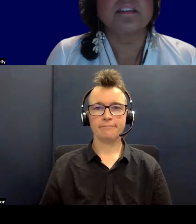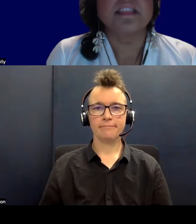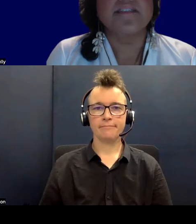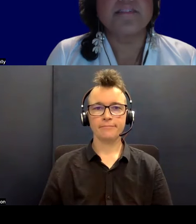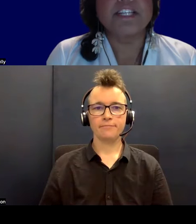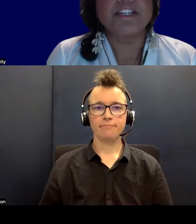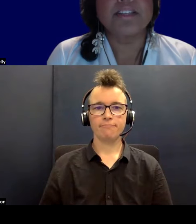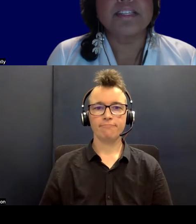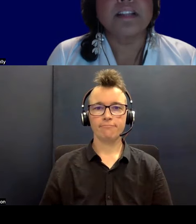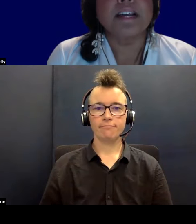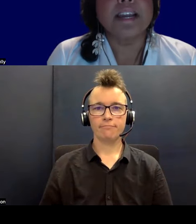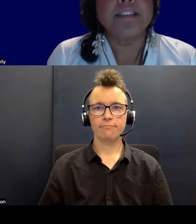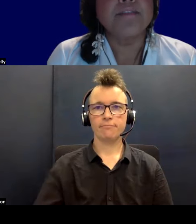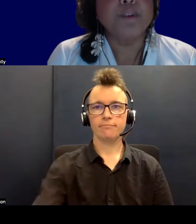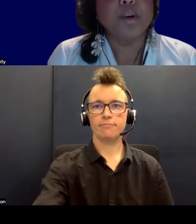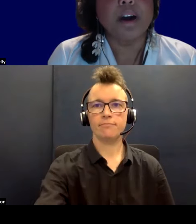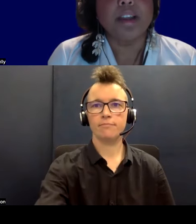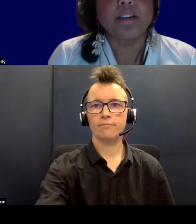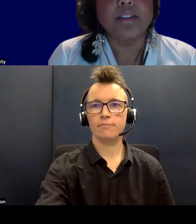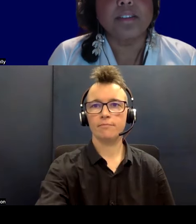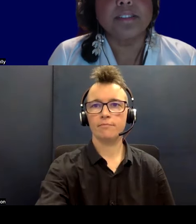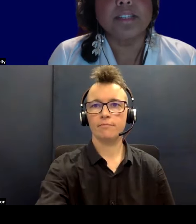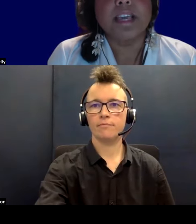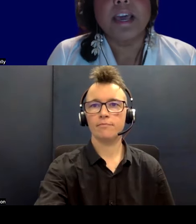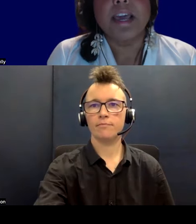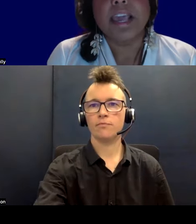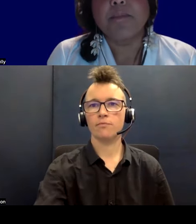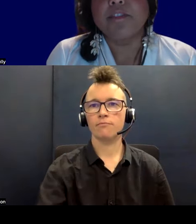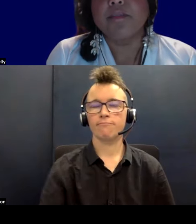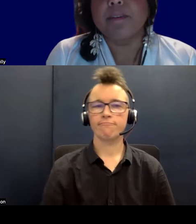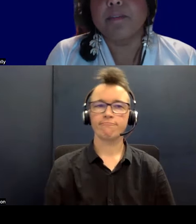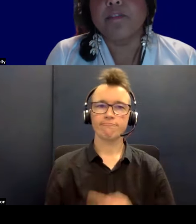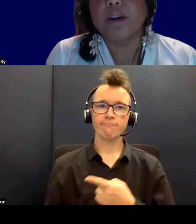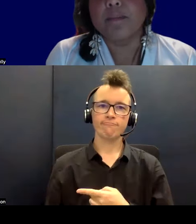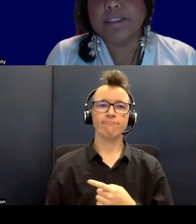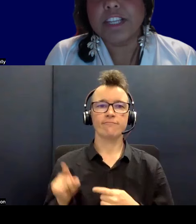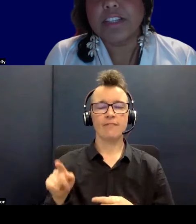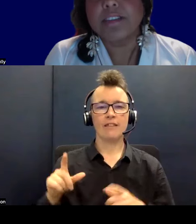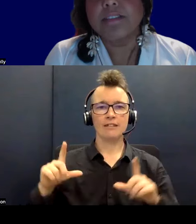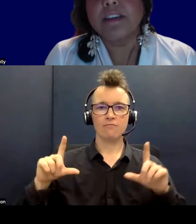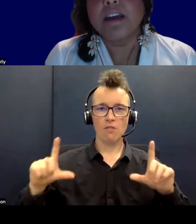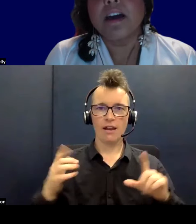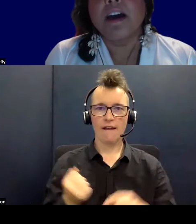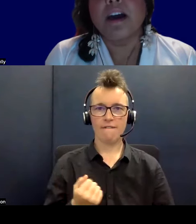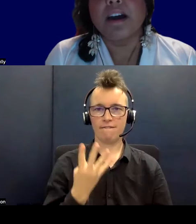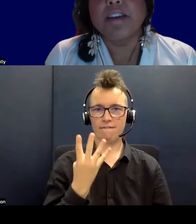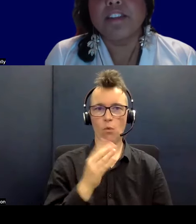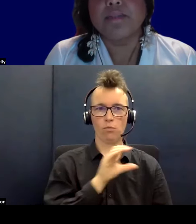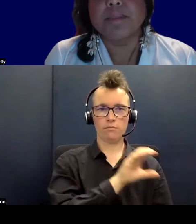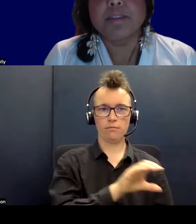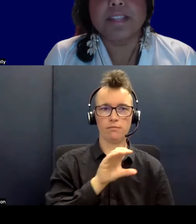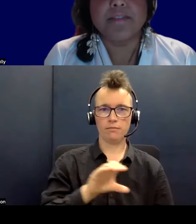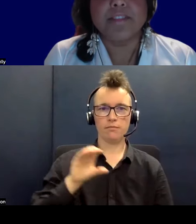The information on this slide has four icons: a camera for observation, eye to represent visual